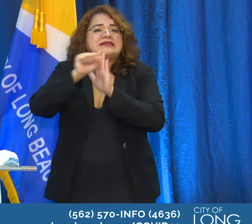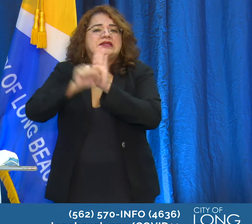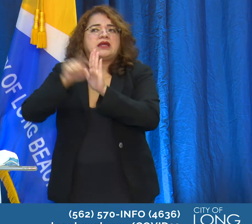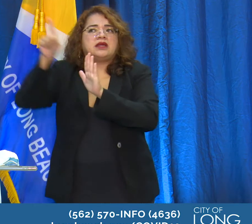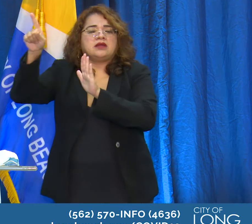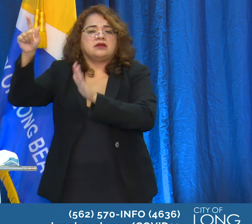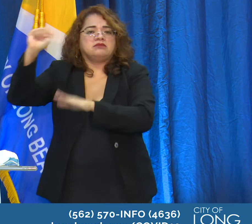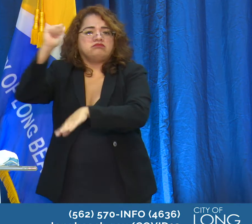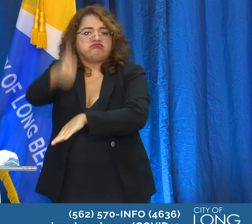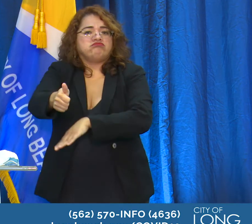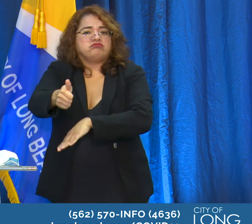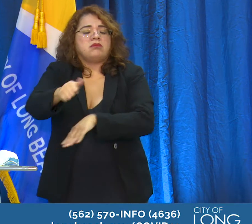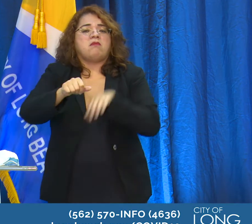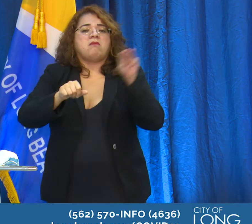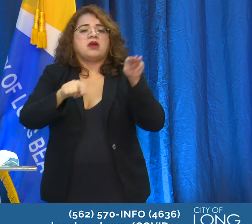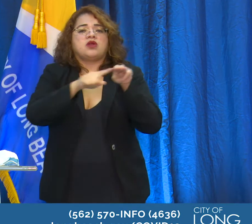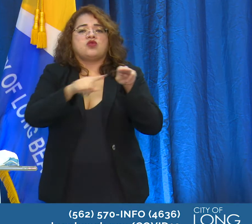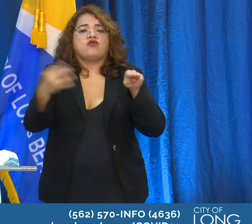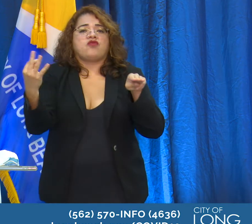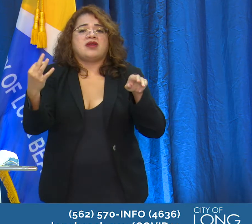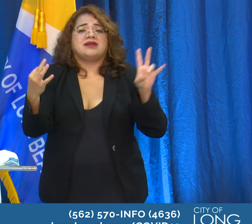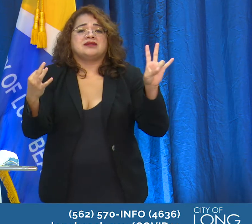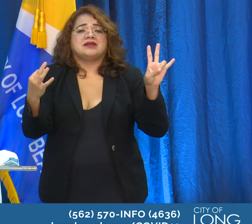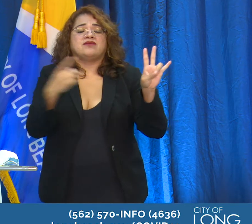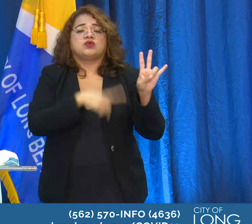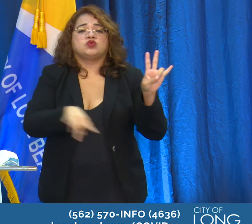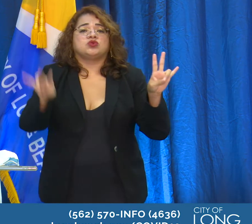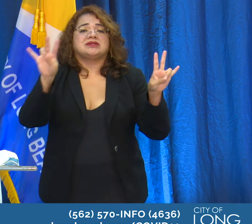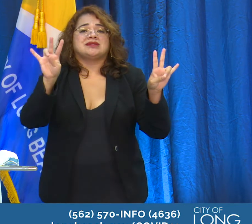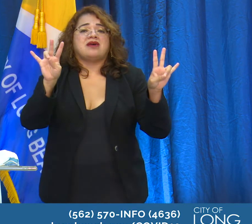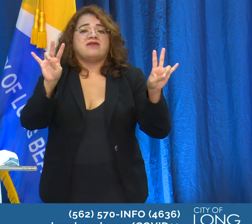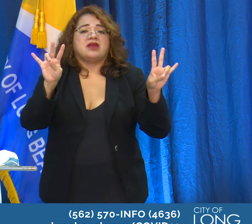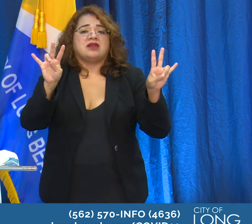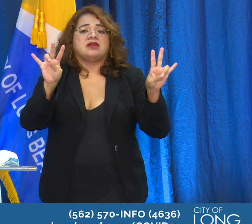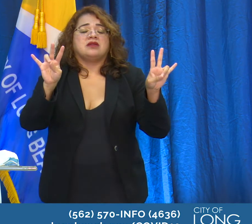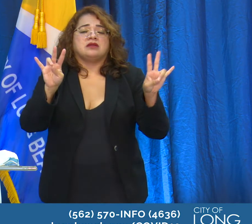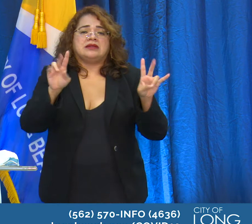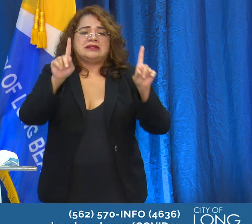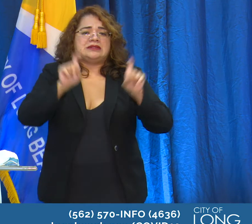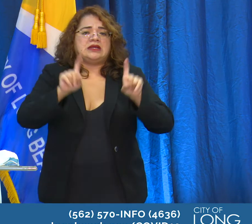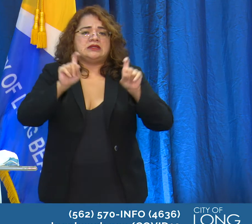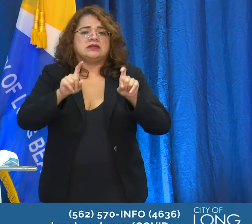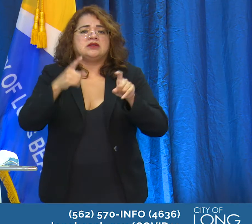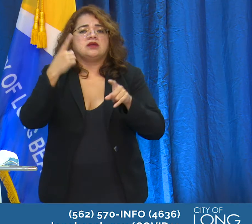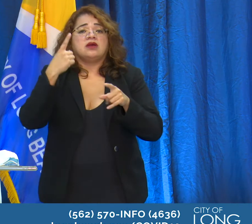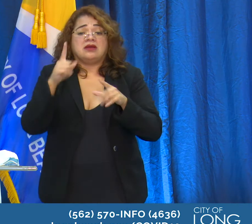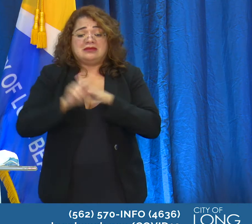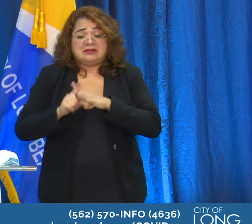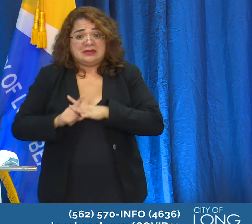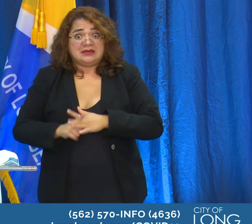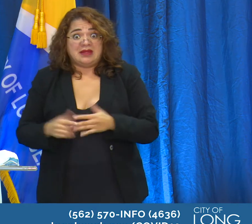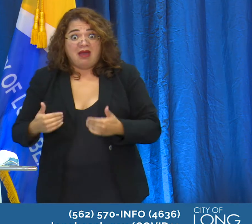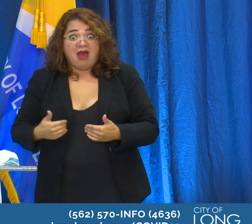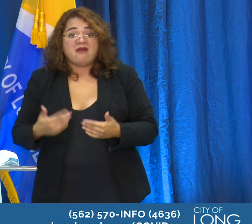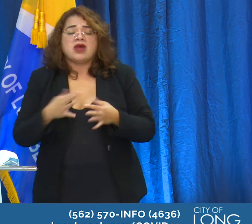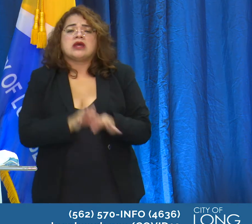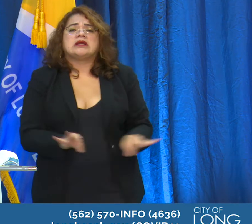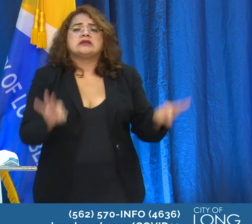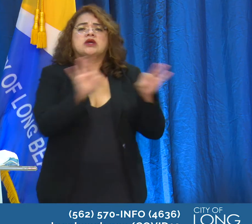on a State contract. This is available Monday thru Friday from 7a.m. until 7p.m. and offers testing for those with symptoms and essential workers without symptoms.